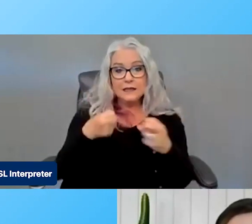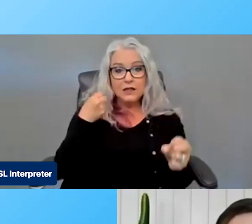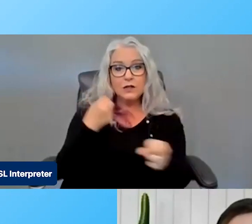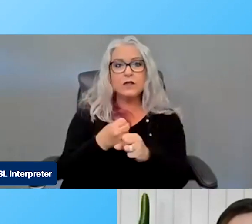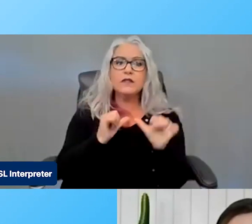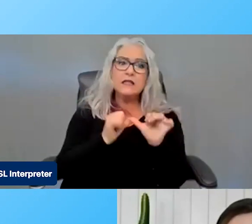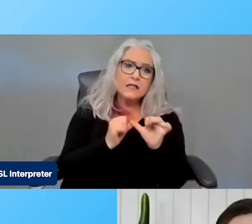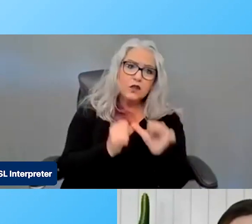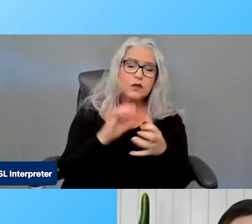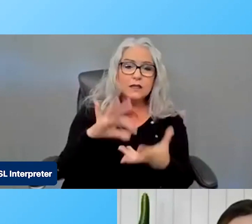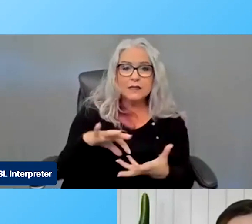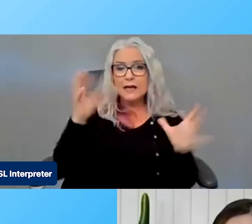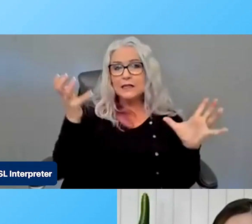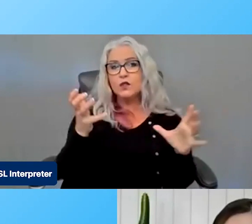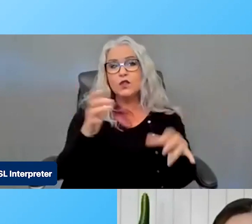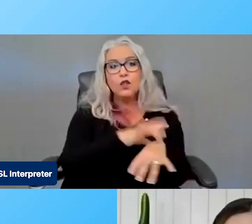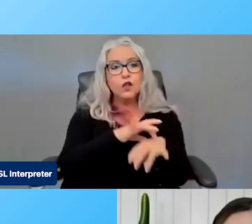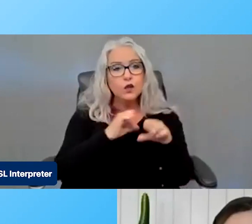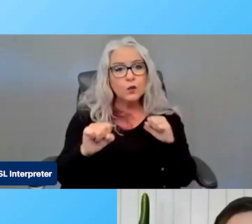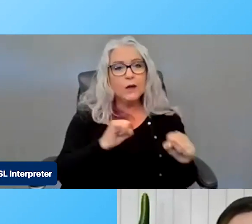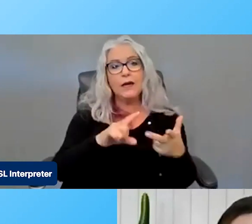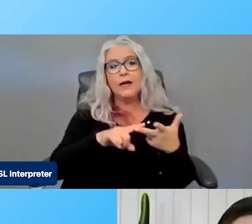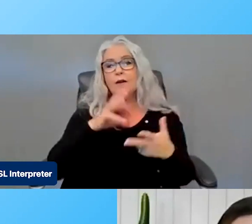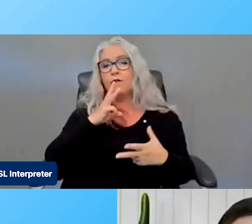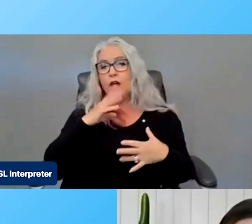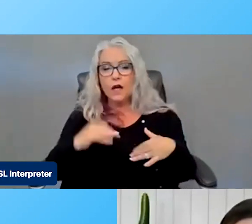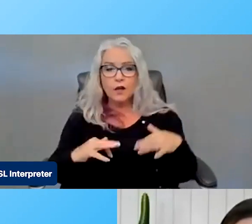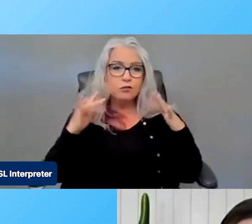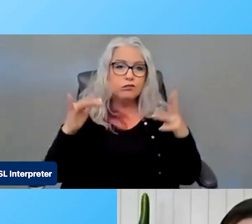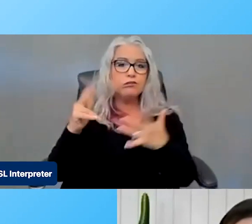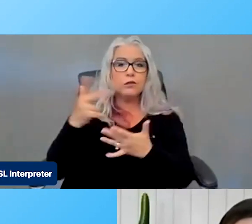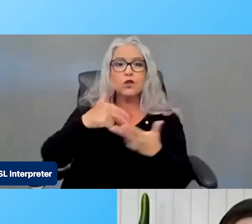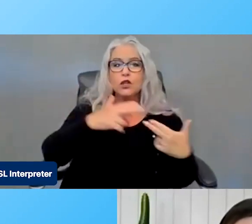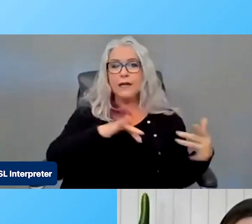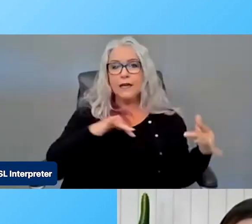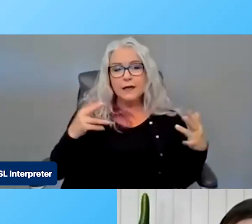earthquakes, hurricanes, floods. And I couldn't do more than